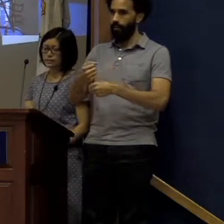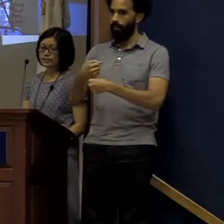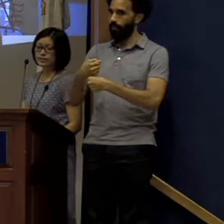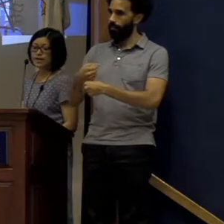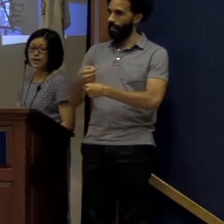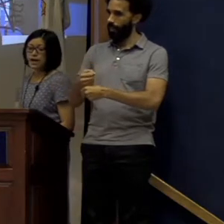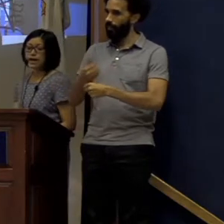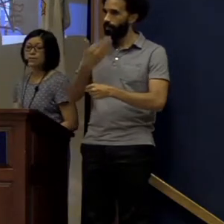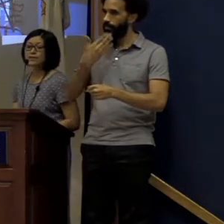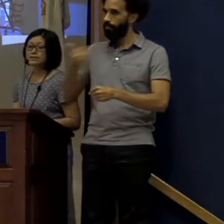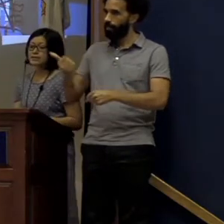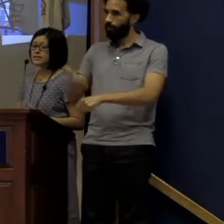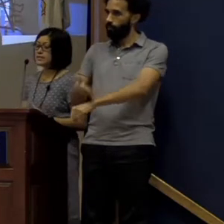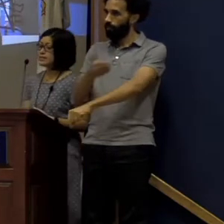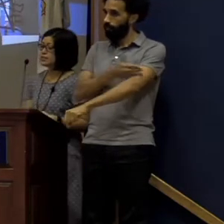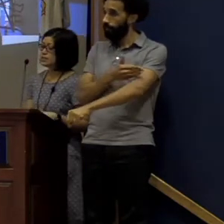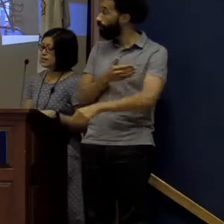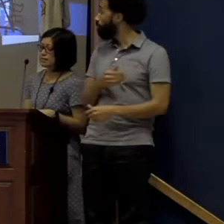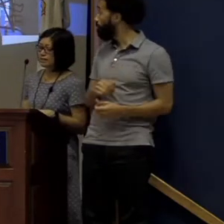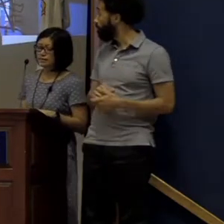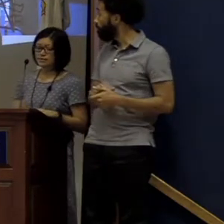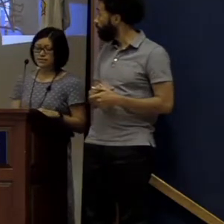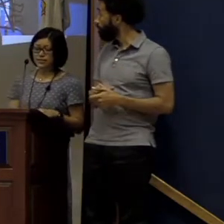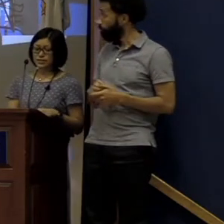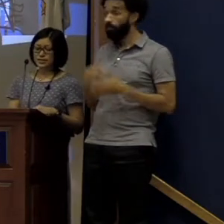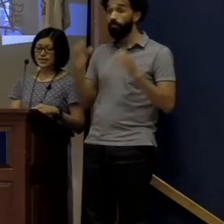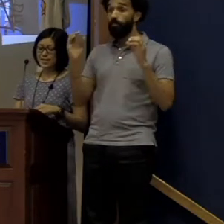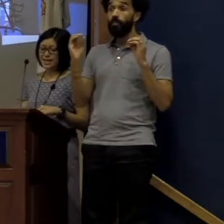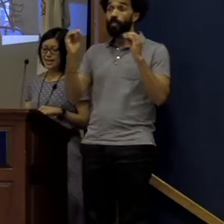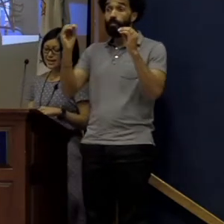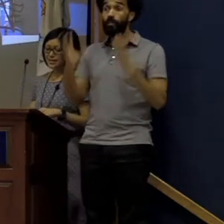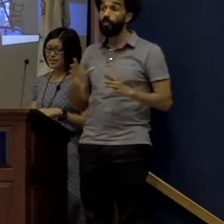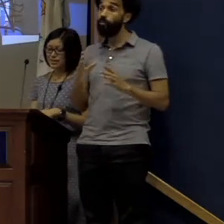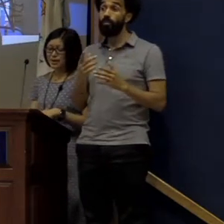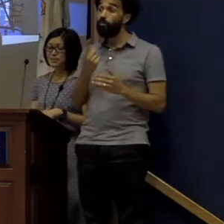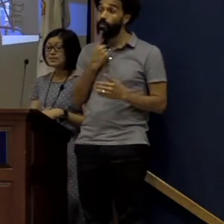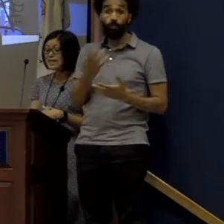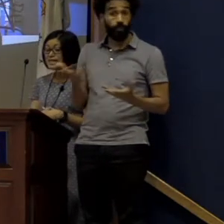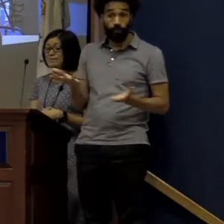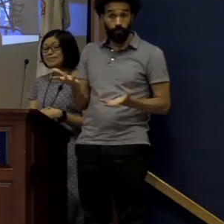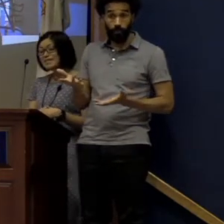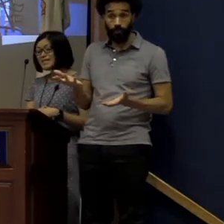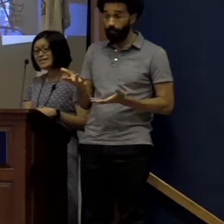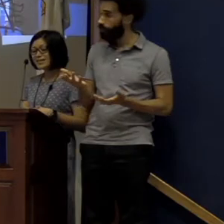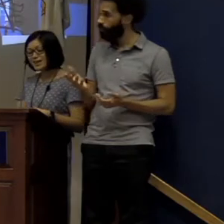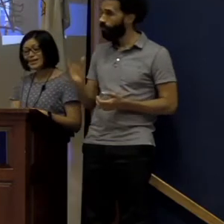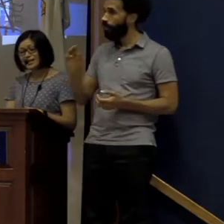And what does Ms. D, the teacher say about this innovation? She talks about Ms. D! Ms D! Don't call on anybody